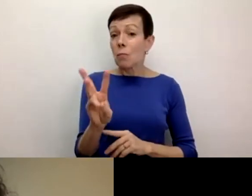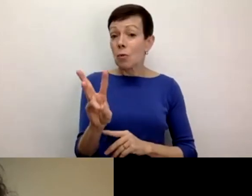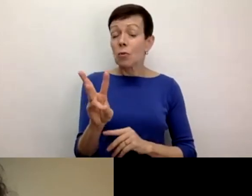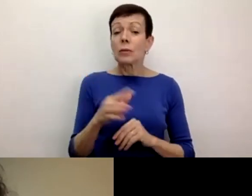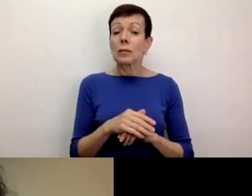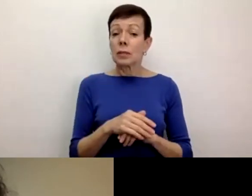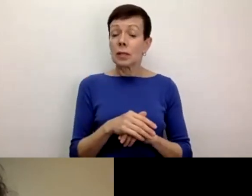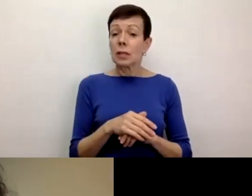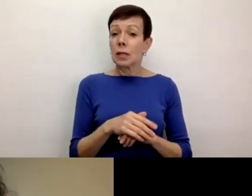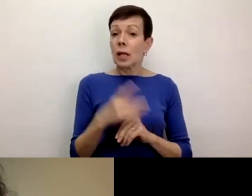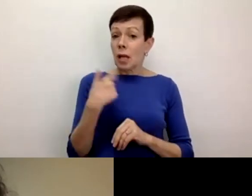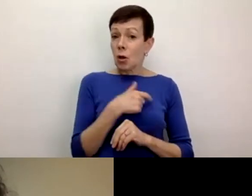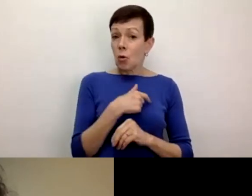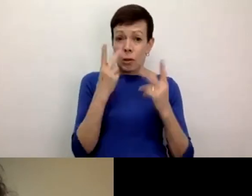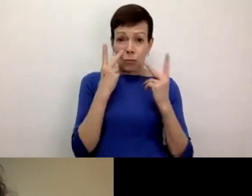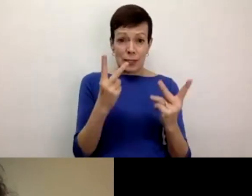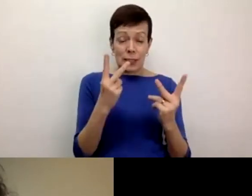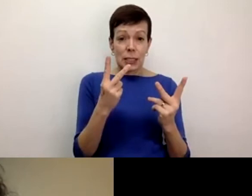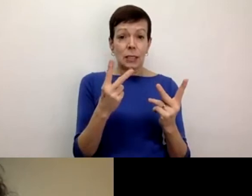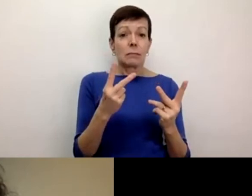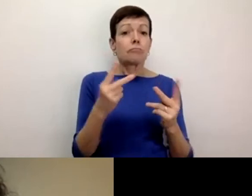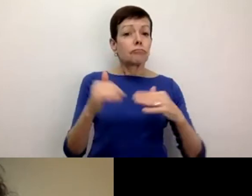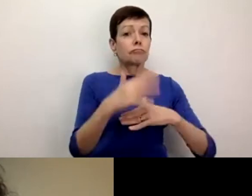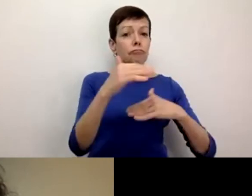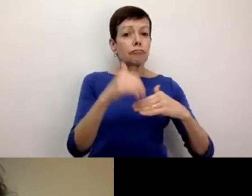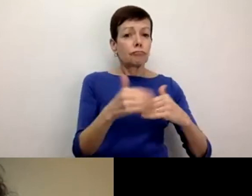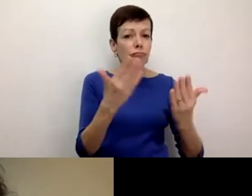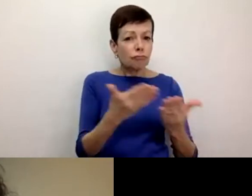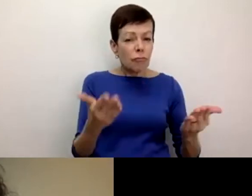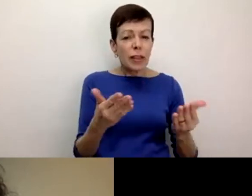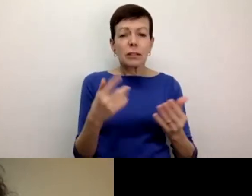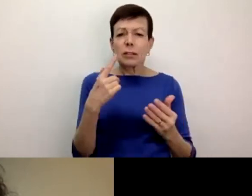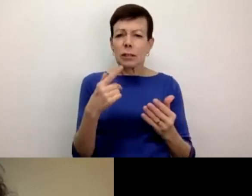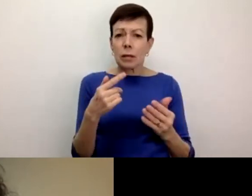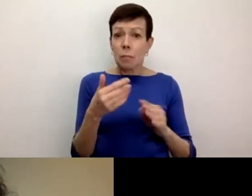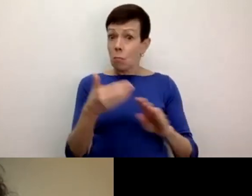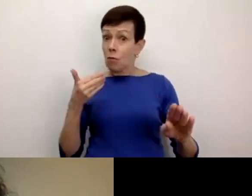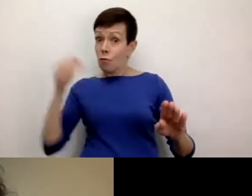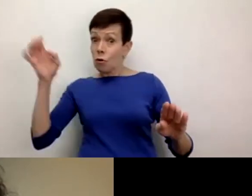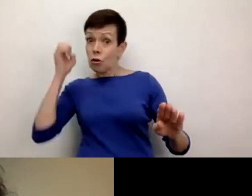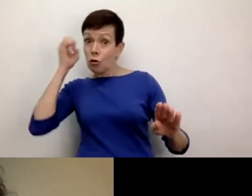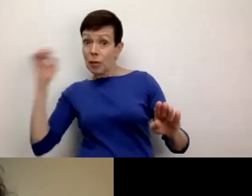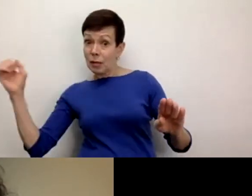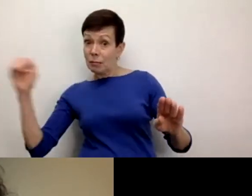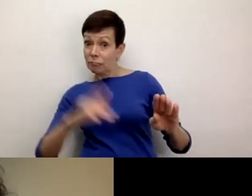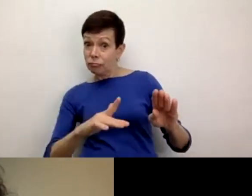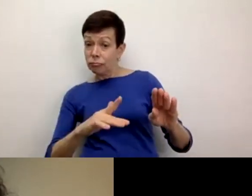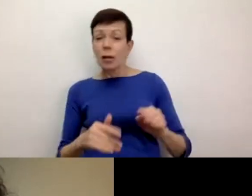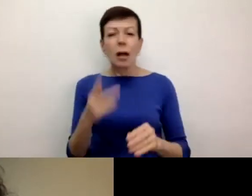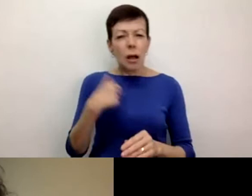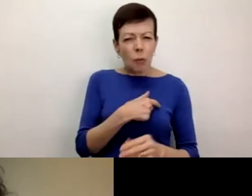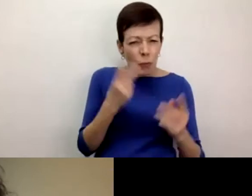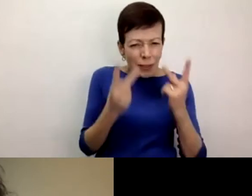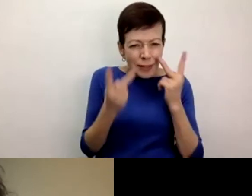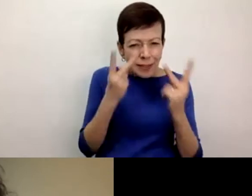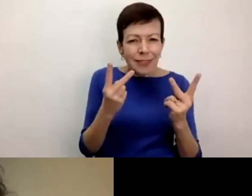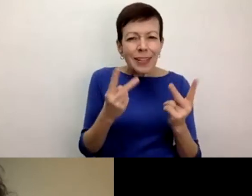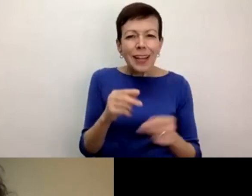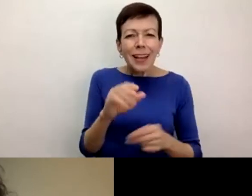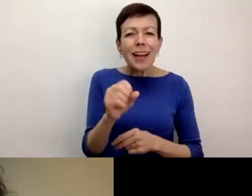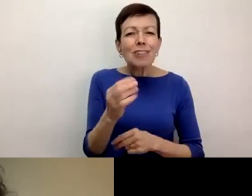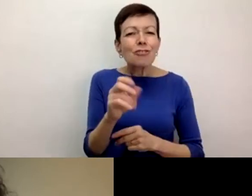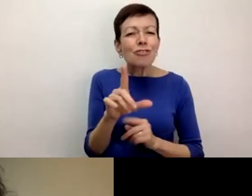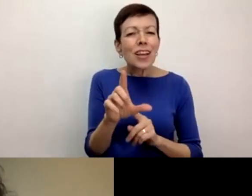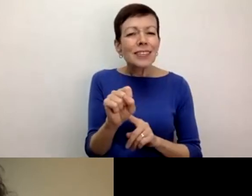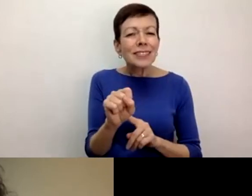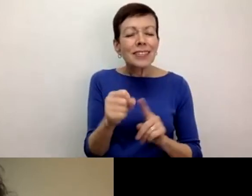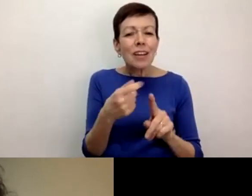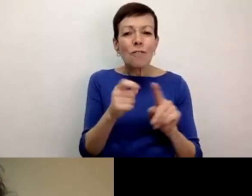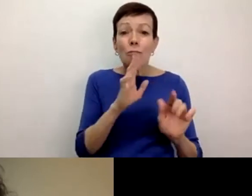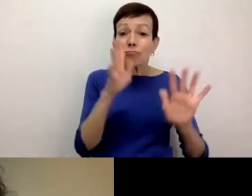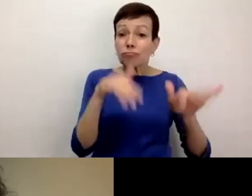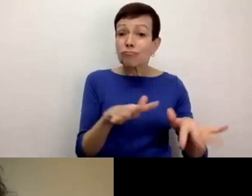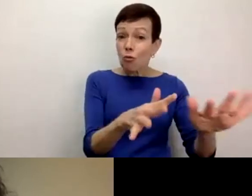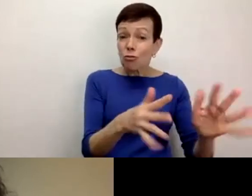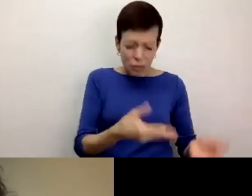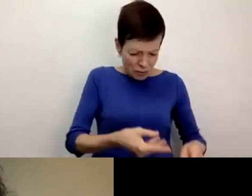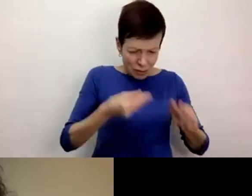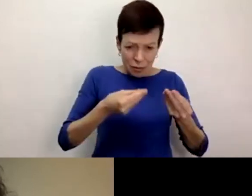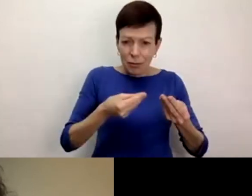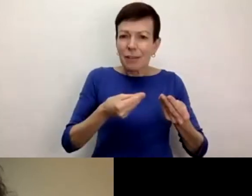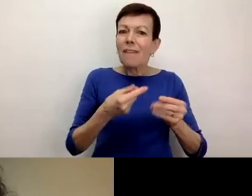before contact, we would see shells that were from down in the Gulf of Mexico, from the